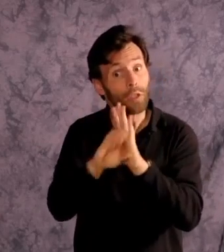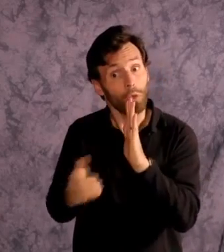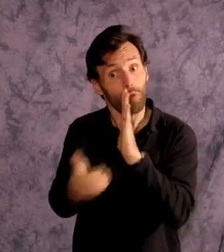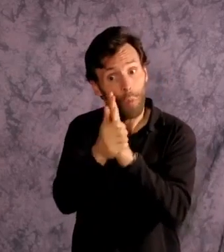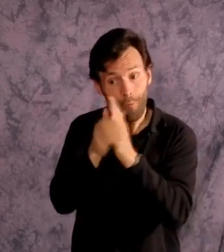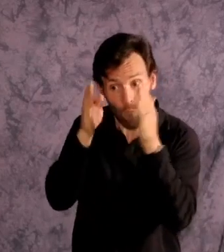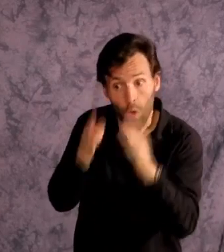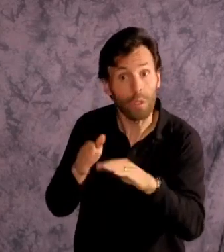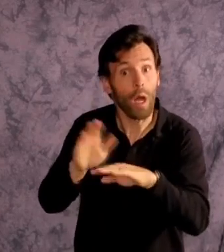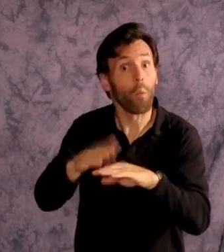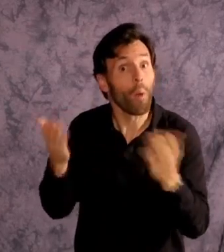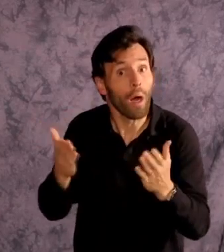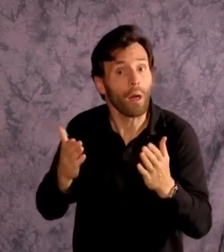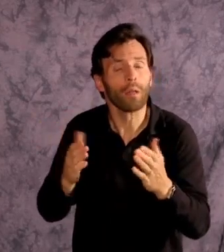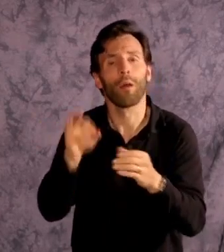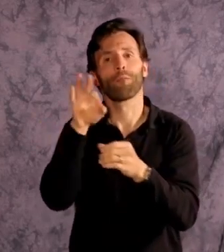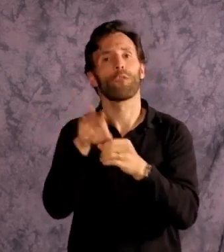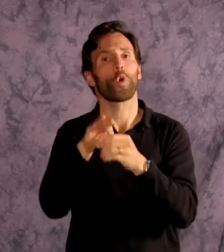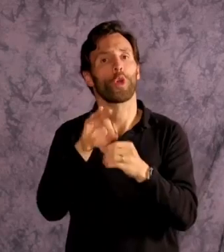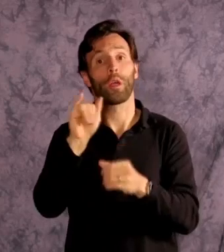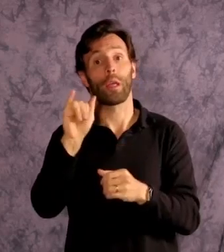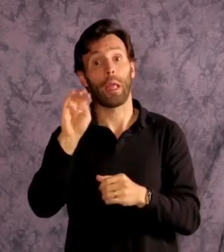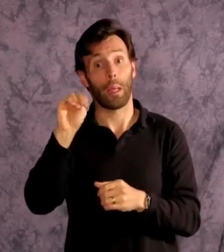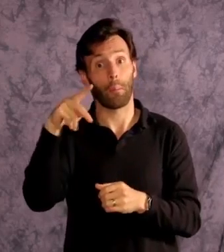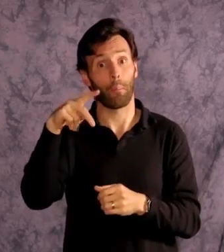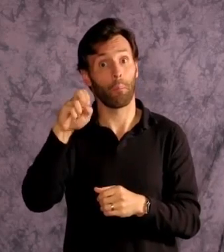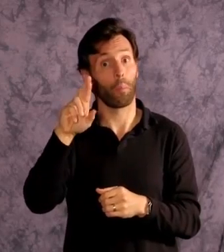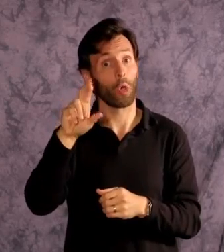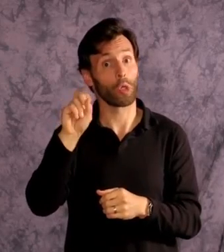Instead, the proposal targets something